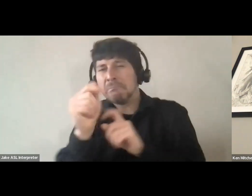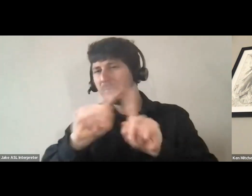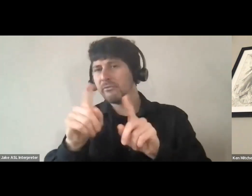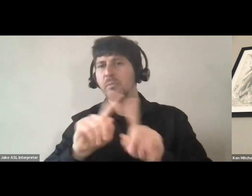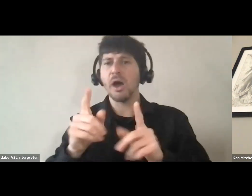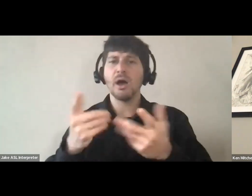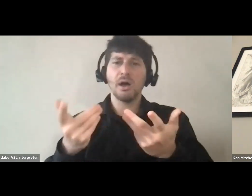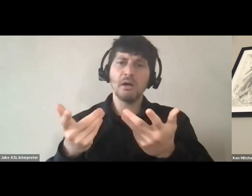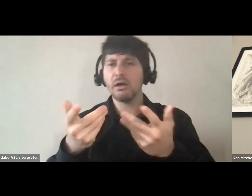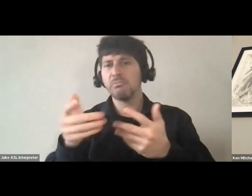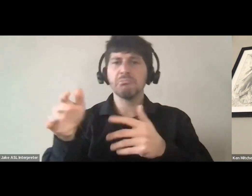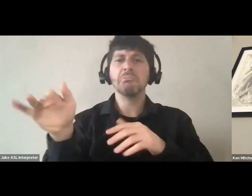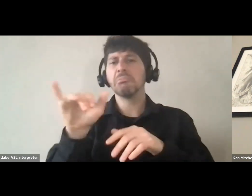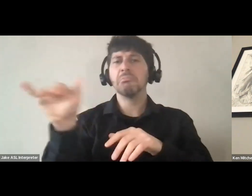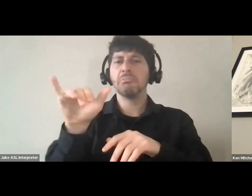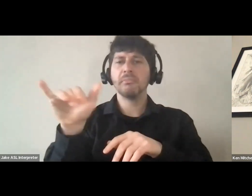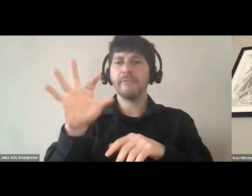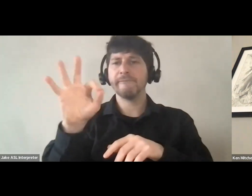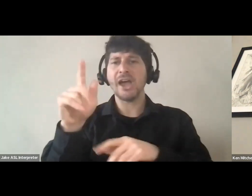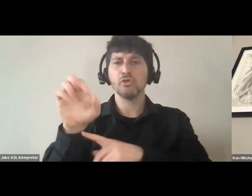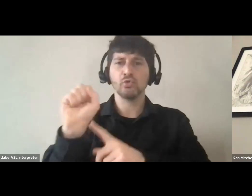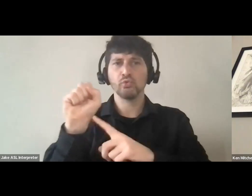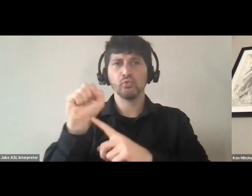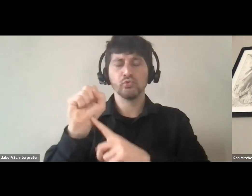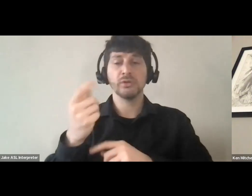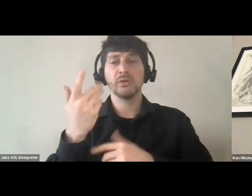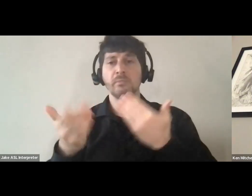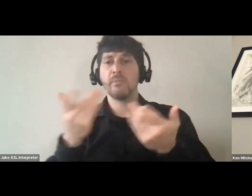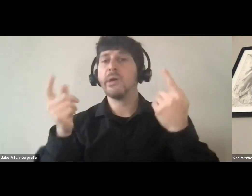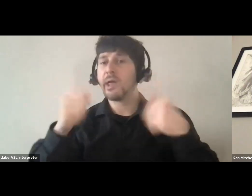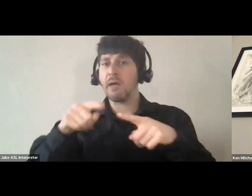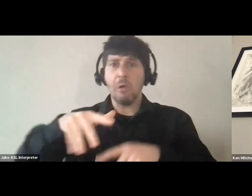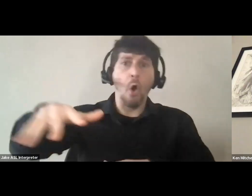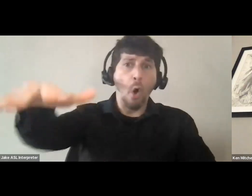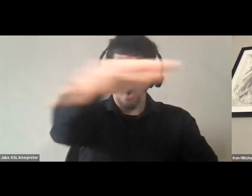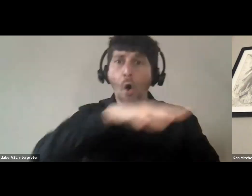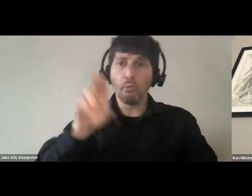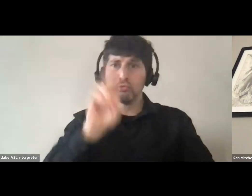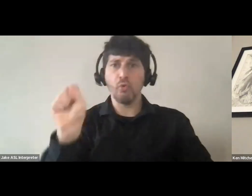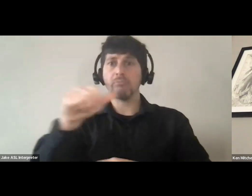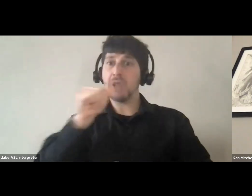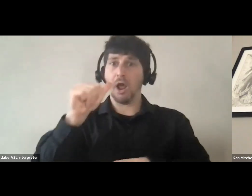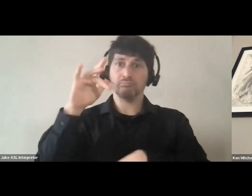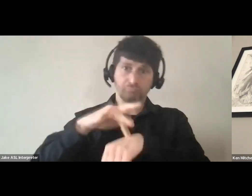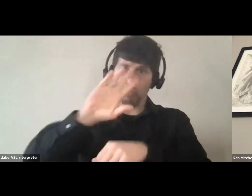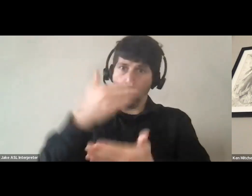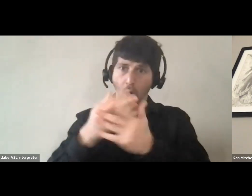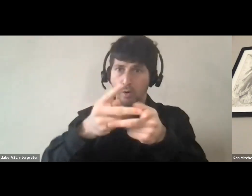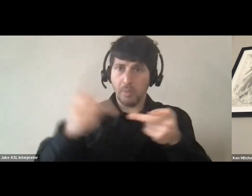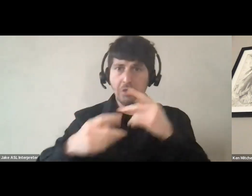And even though the south is kind of like the easy to pick on because of the atmosphere there, it's also really the same thing in the north. Maybe a little differently related but the same factors.